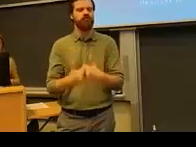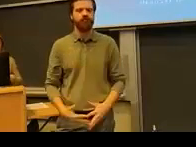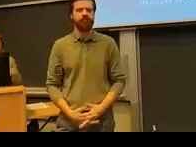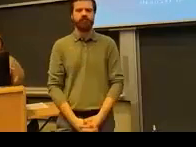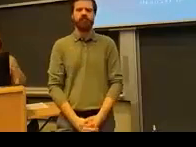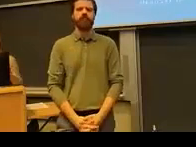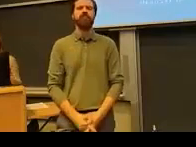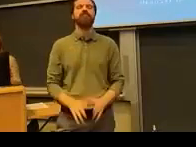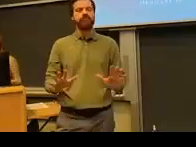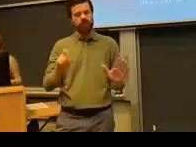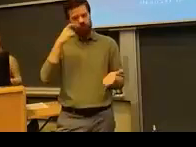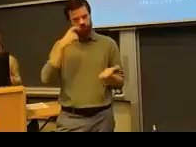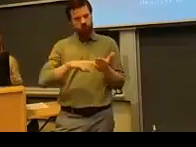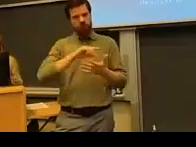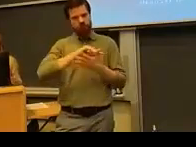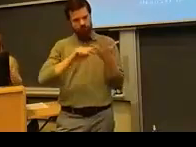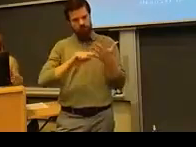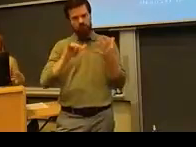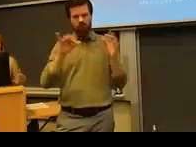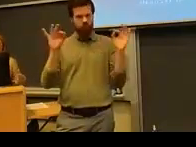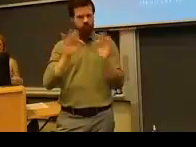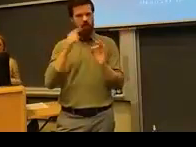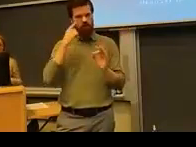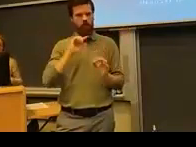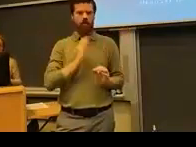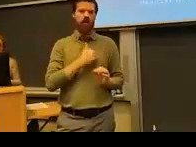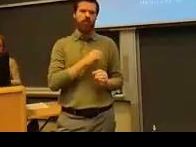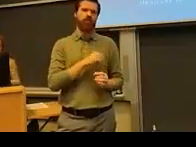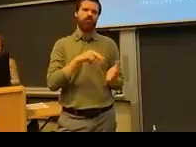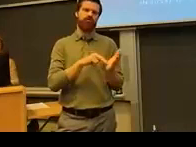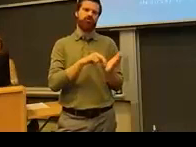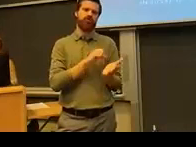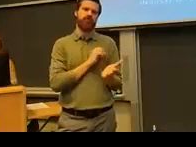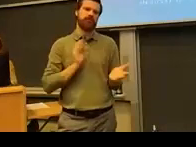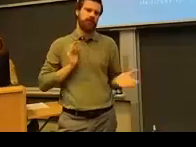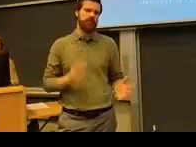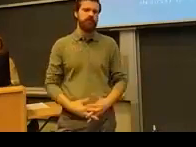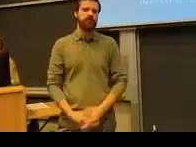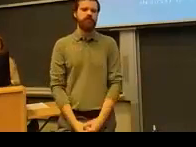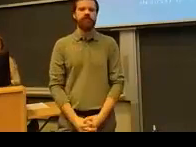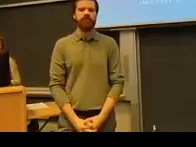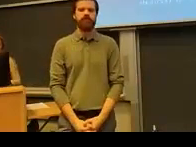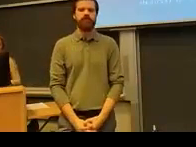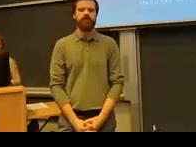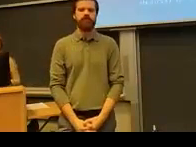just acknowledging all of that I think is super important for our nursing staff um the trying to